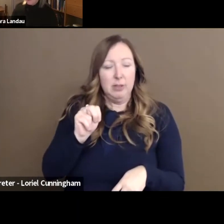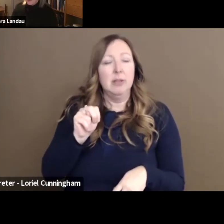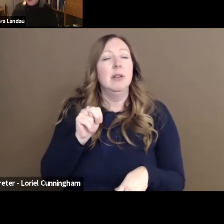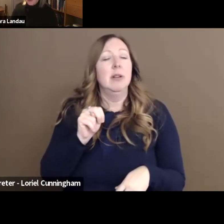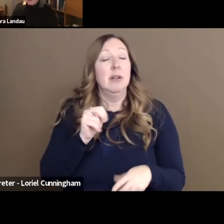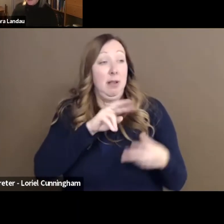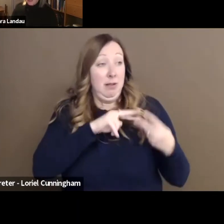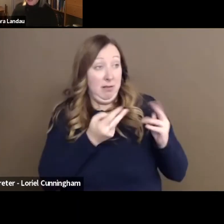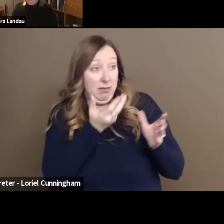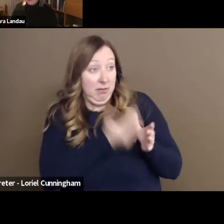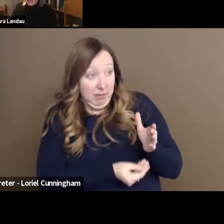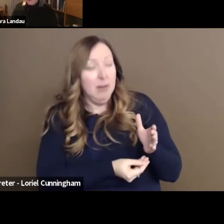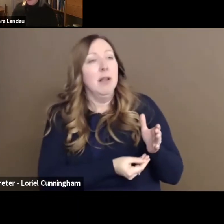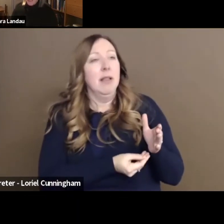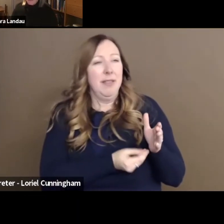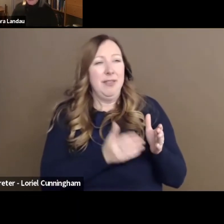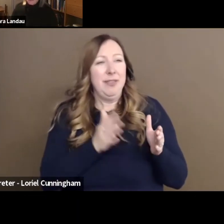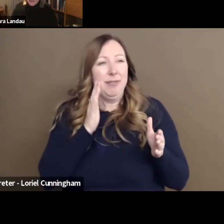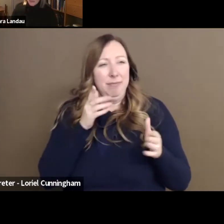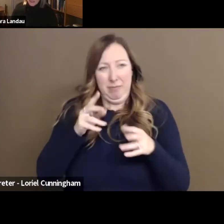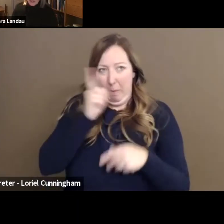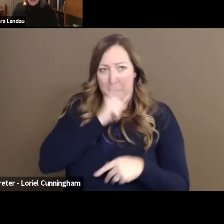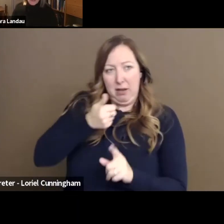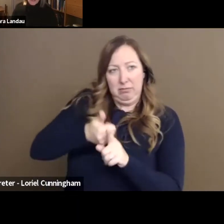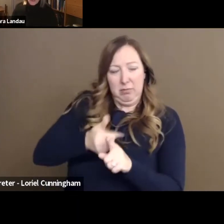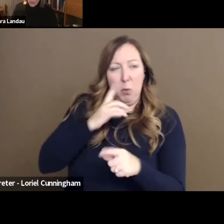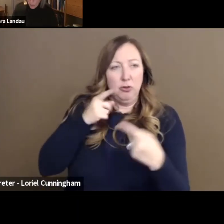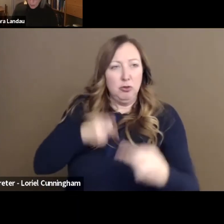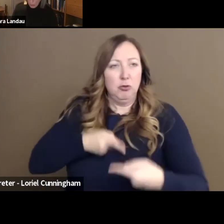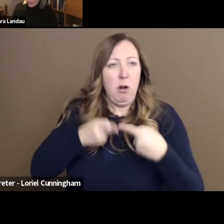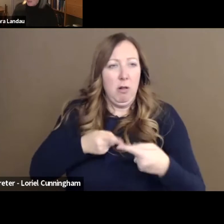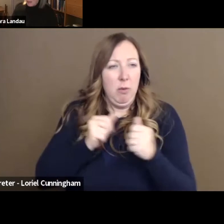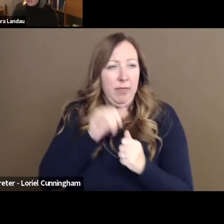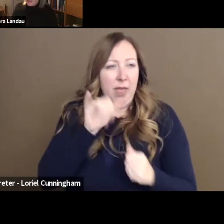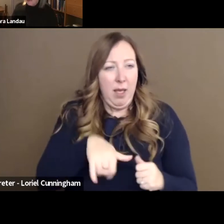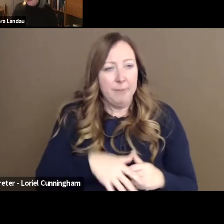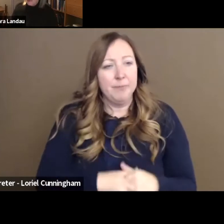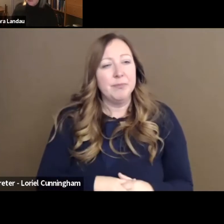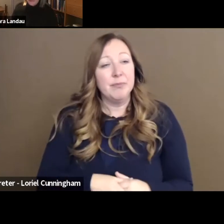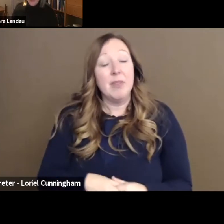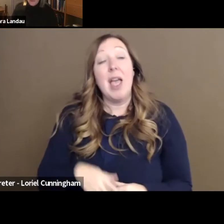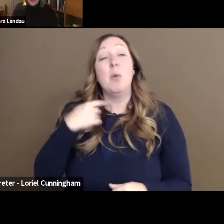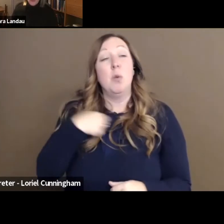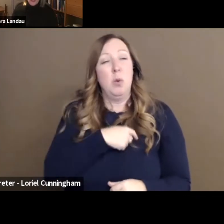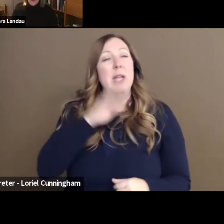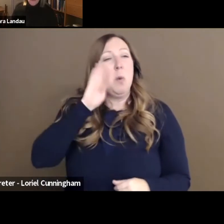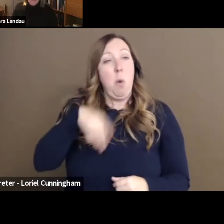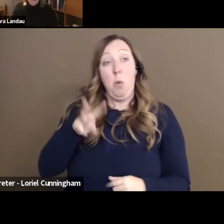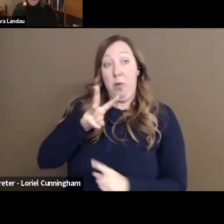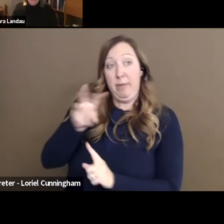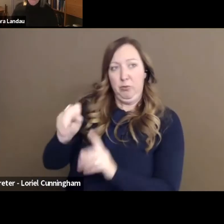the experiments because of these abnormalities in the hippocampus and the parietal that had been discovered in